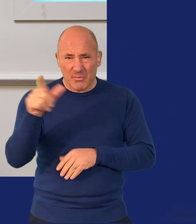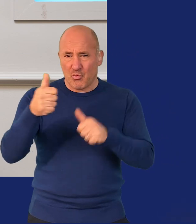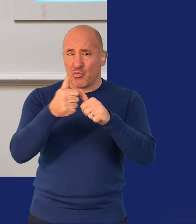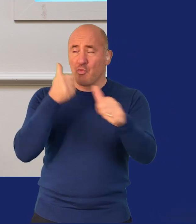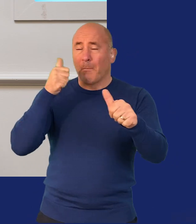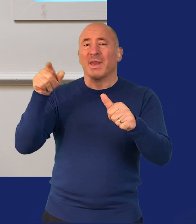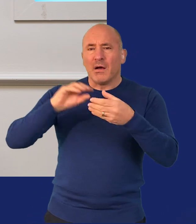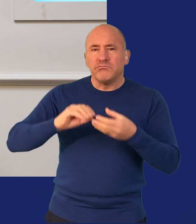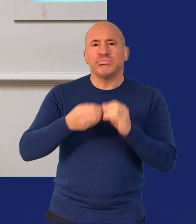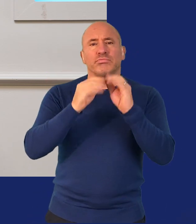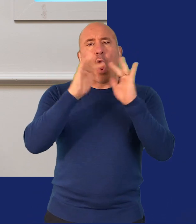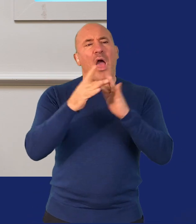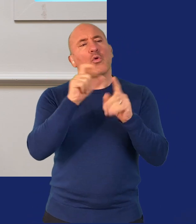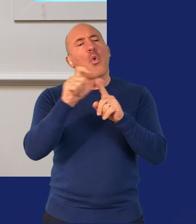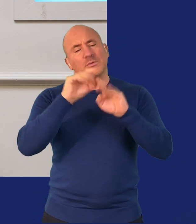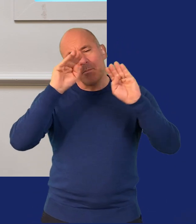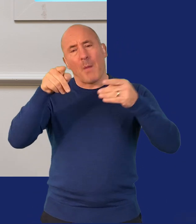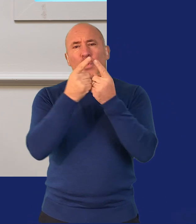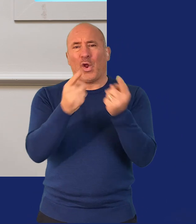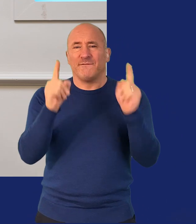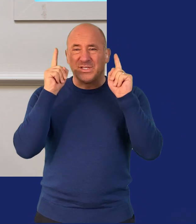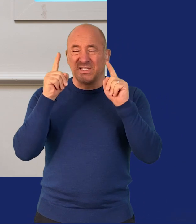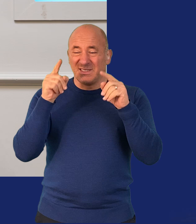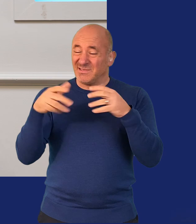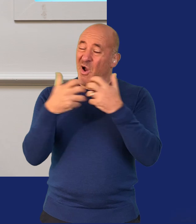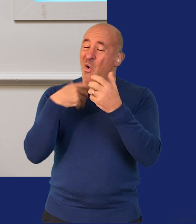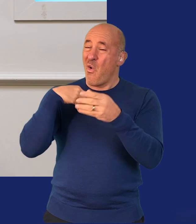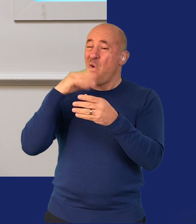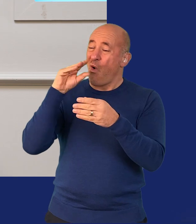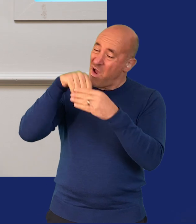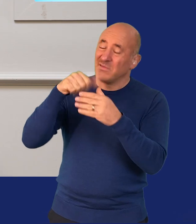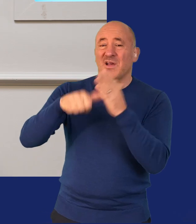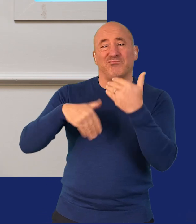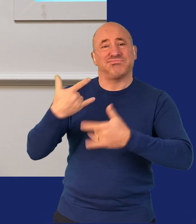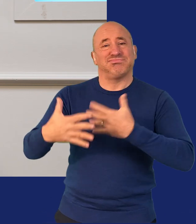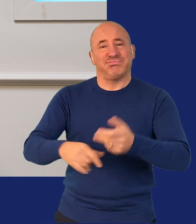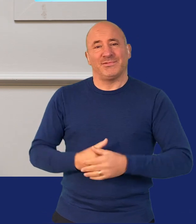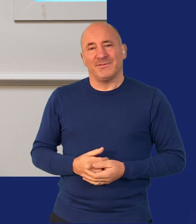And that was how I got into it. Um, but I, I think I was saying to you before we started recording, I think